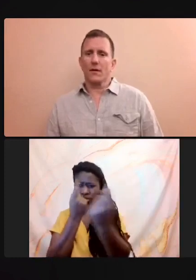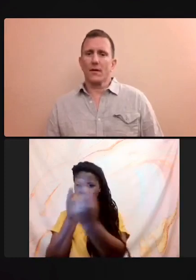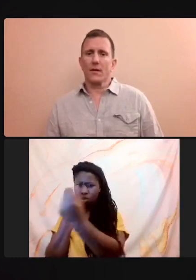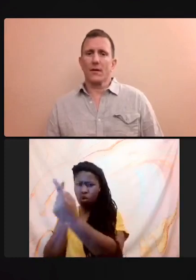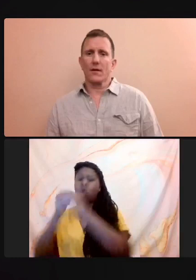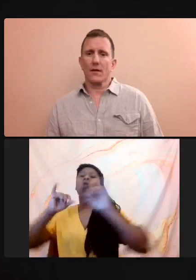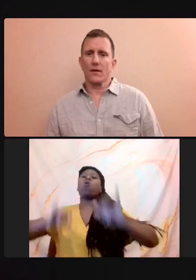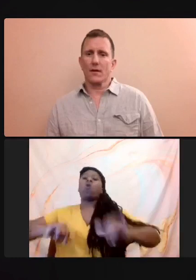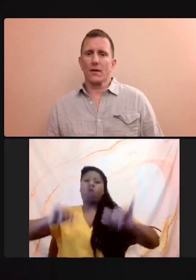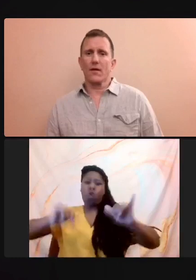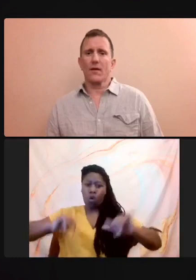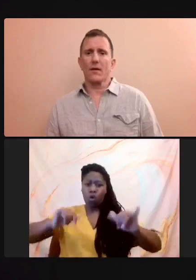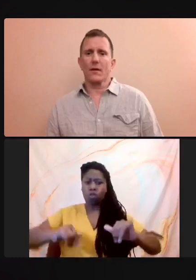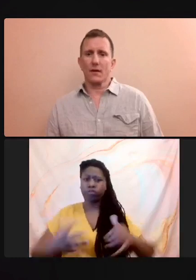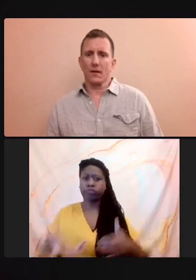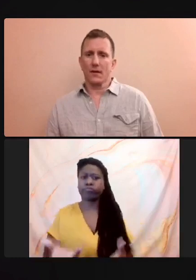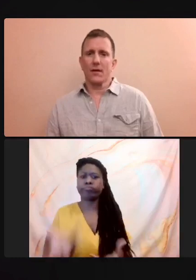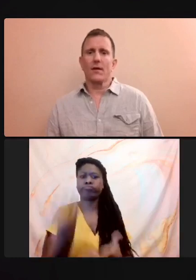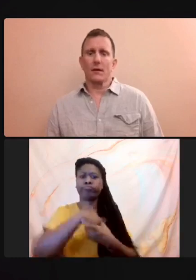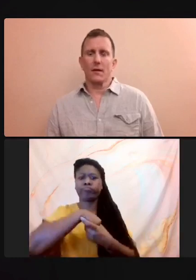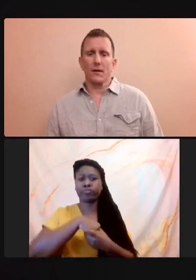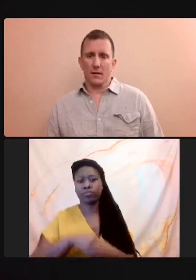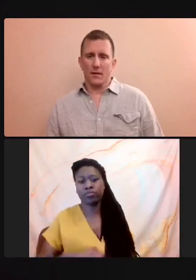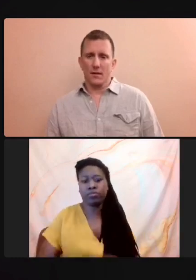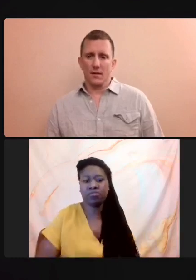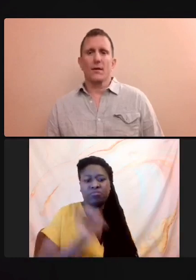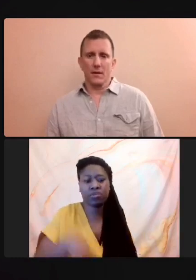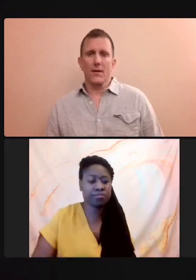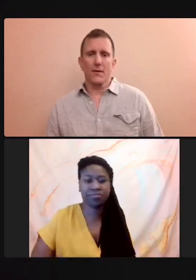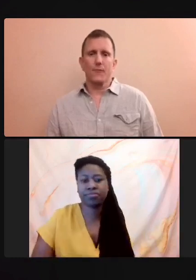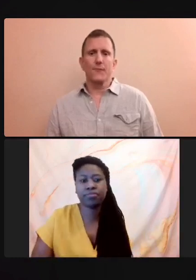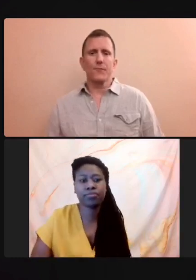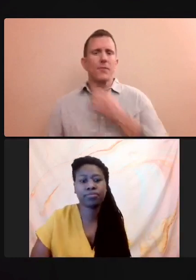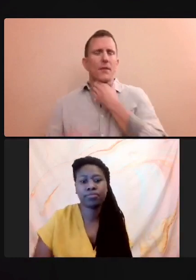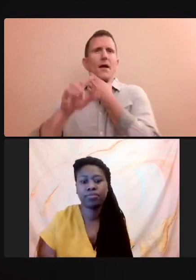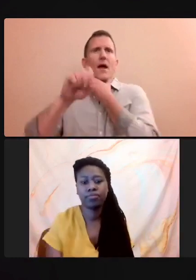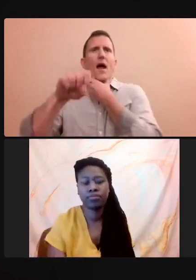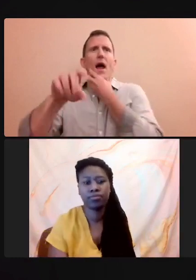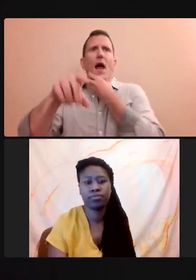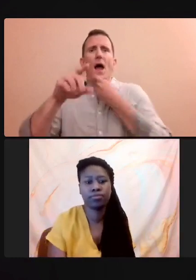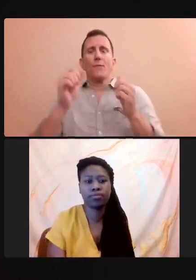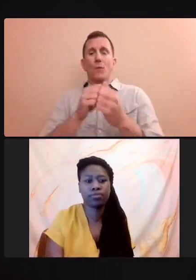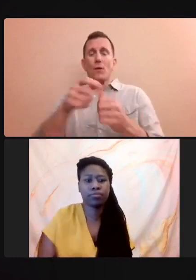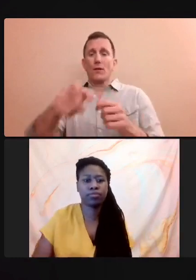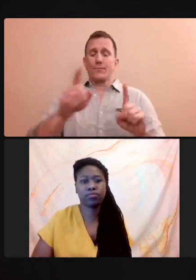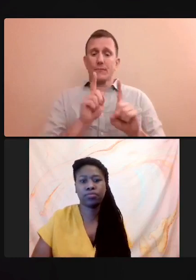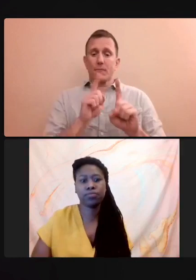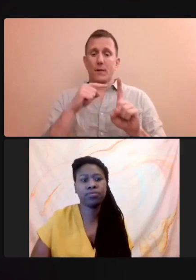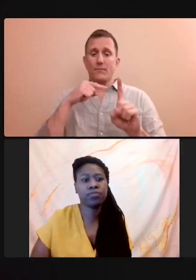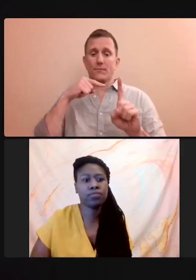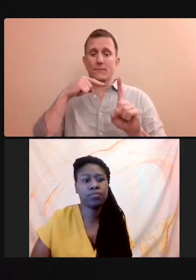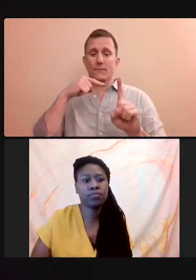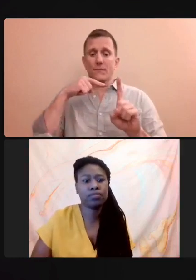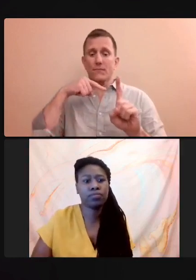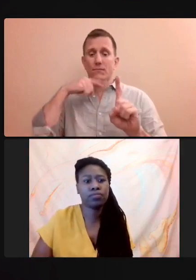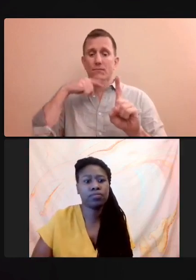Correct. Again, deaf eyes. They are all not the same, right?